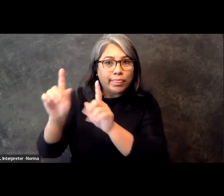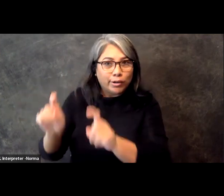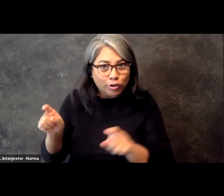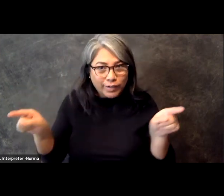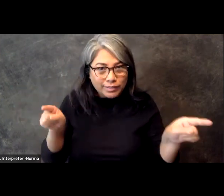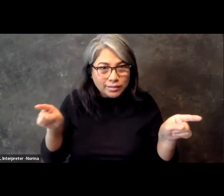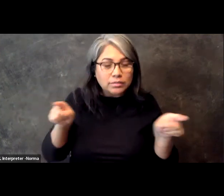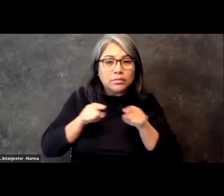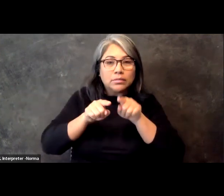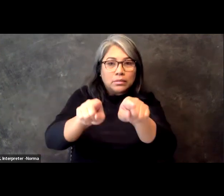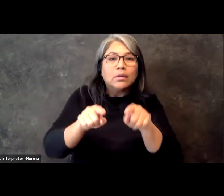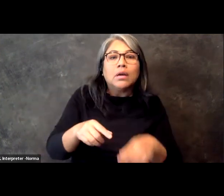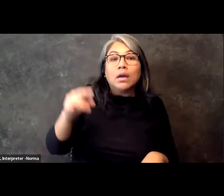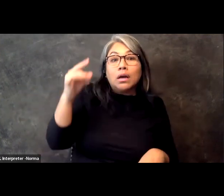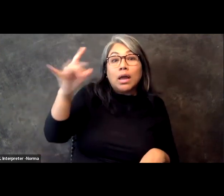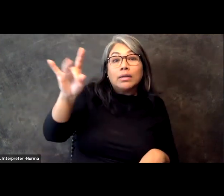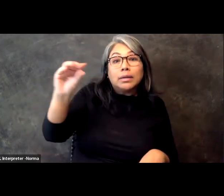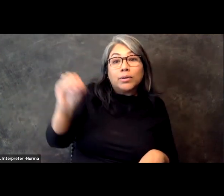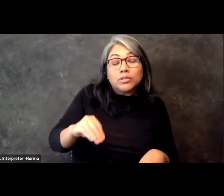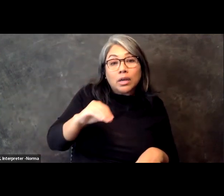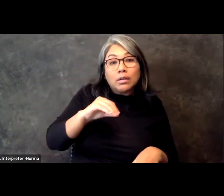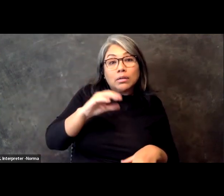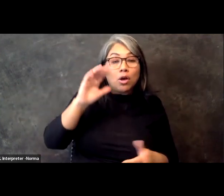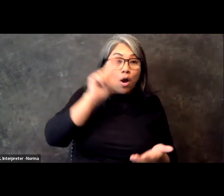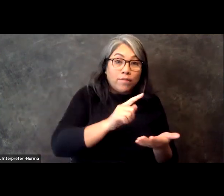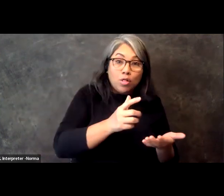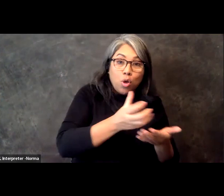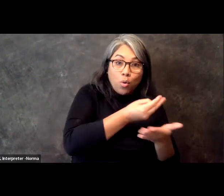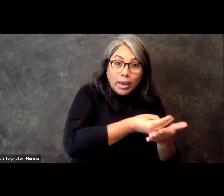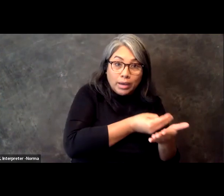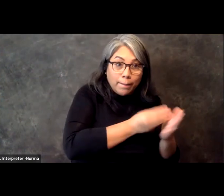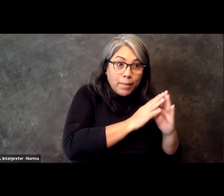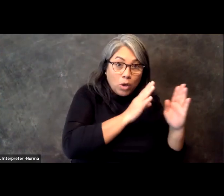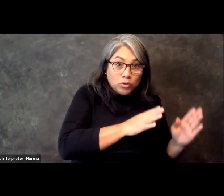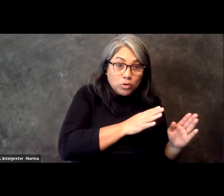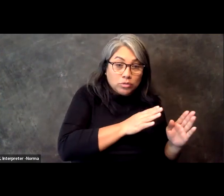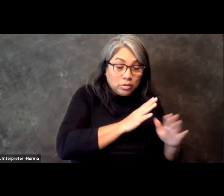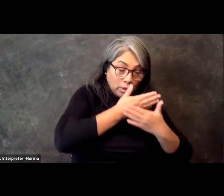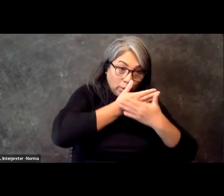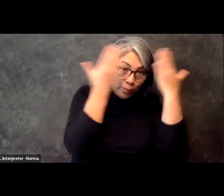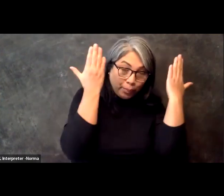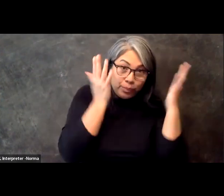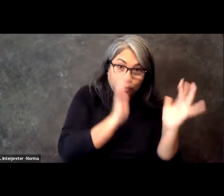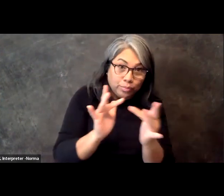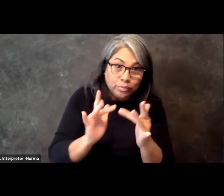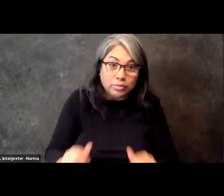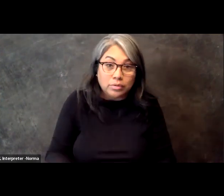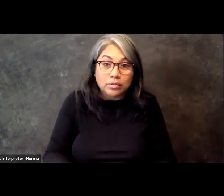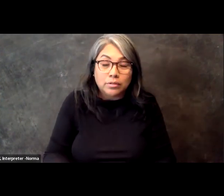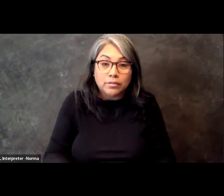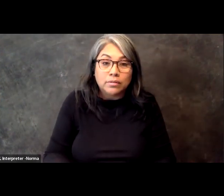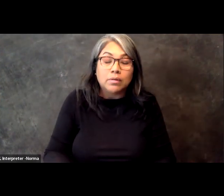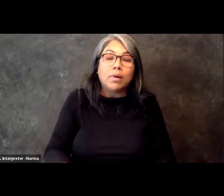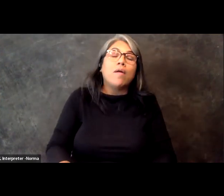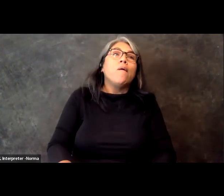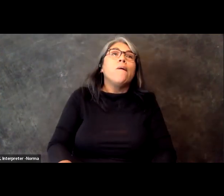is that 18% of all low income households are not online at all. The percentage who are not online